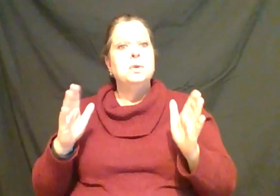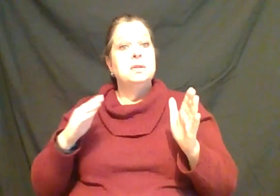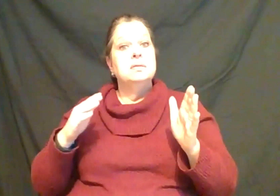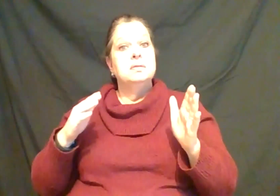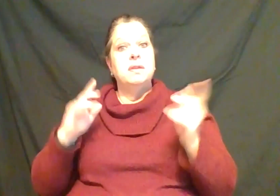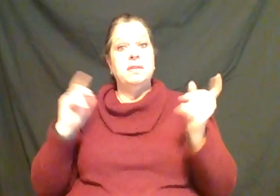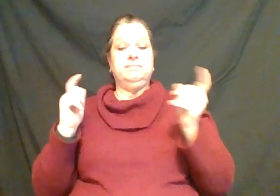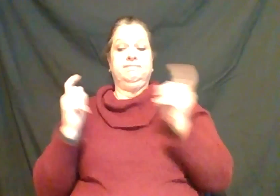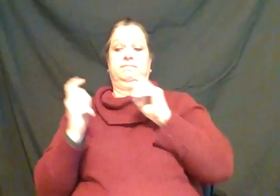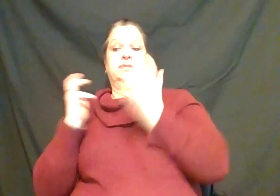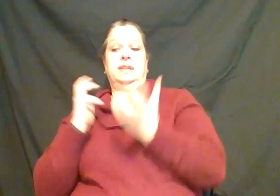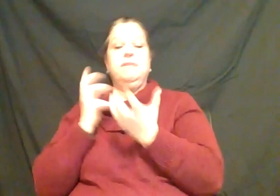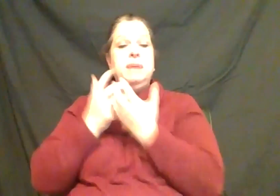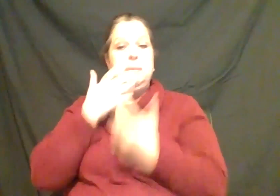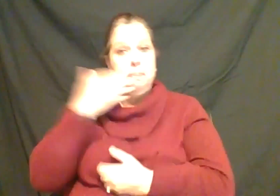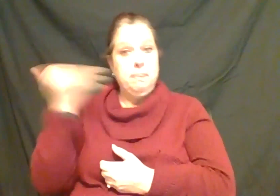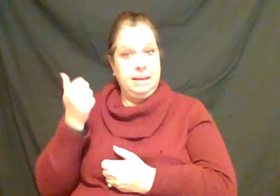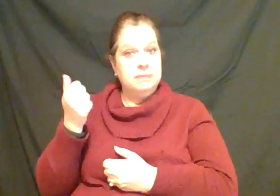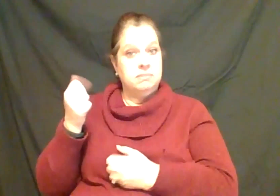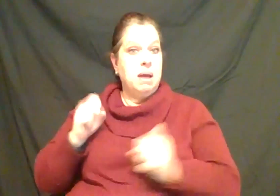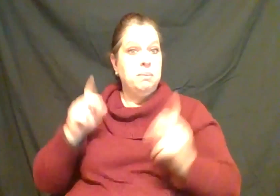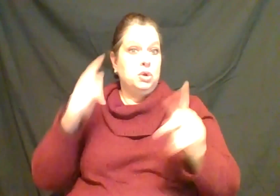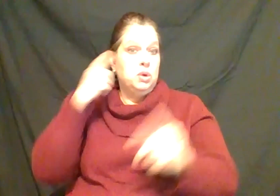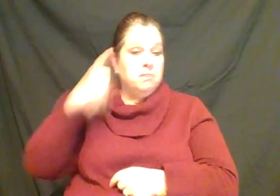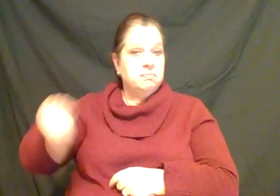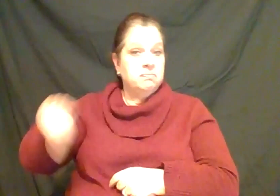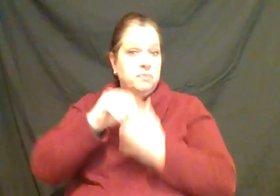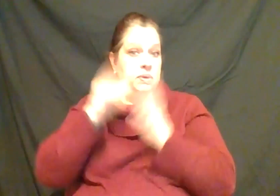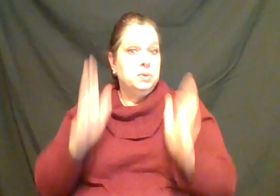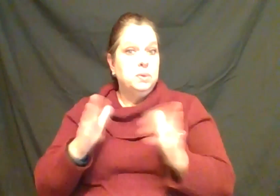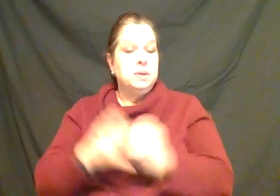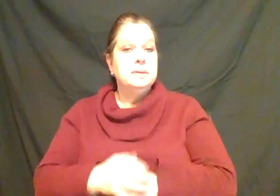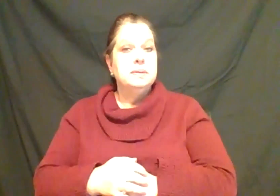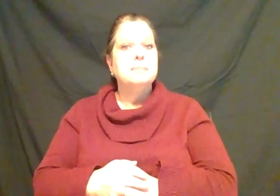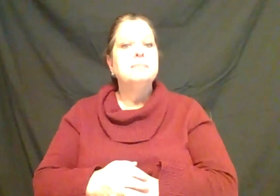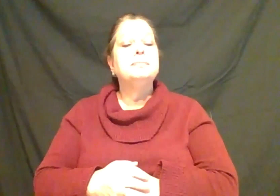maximize opportunities for students that's that's fantastic um the next question that that was given